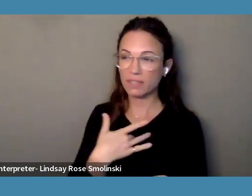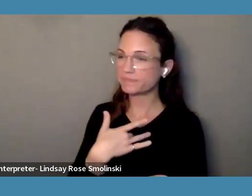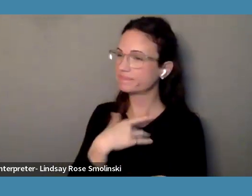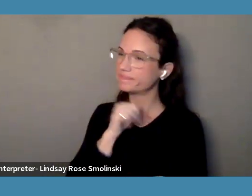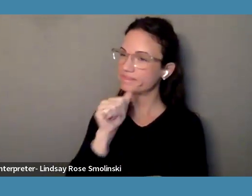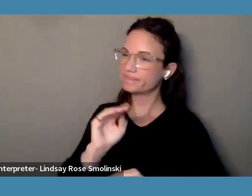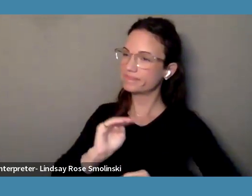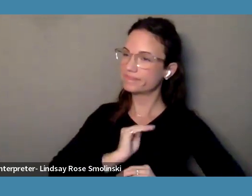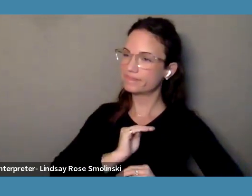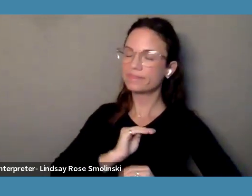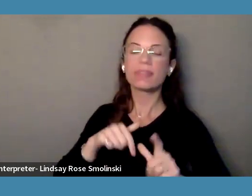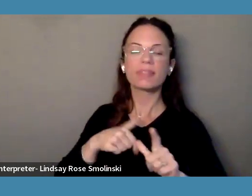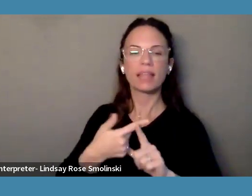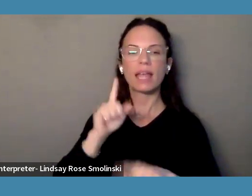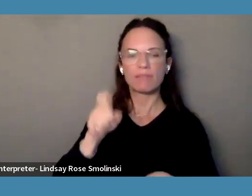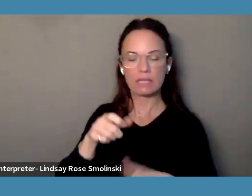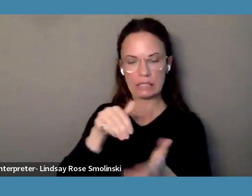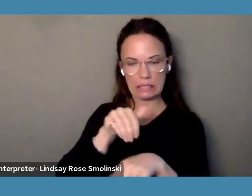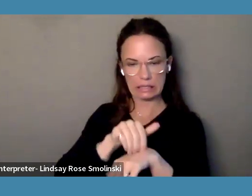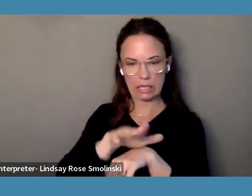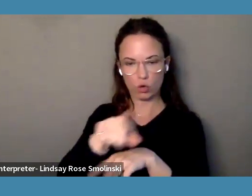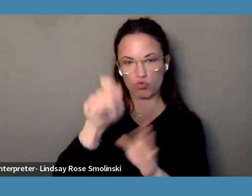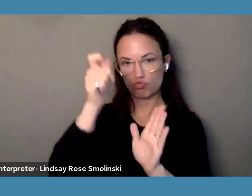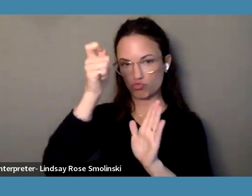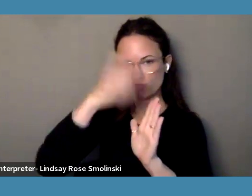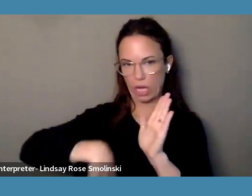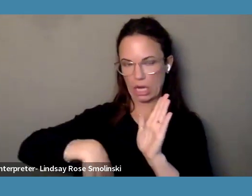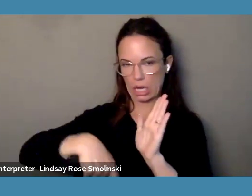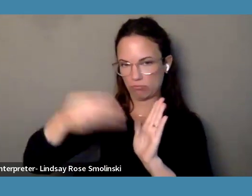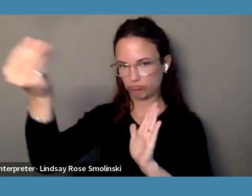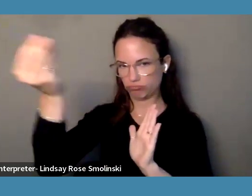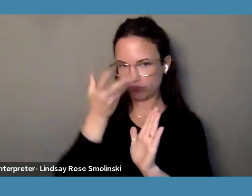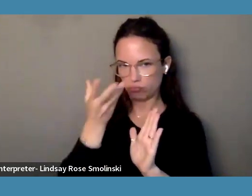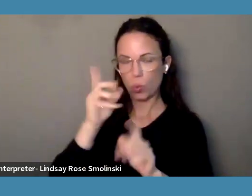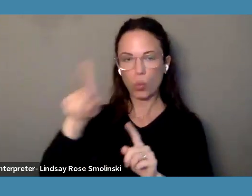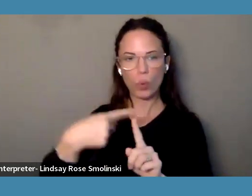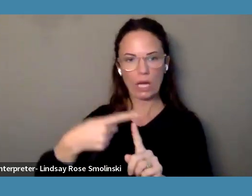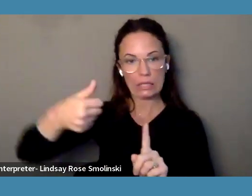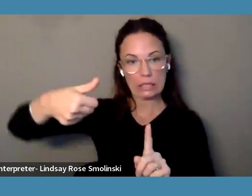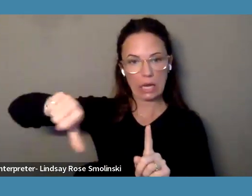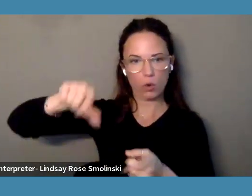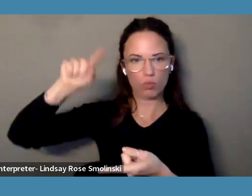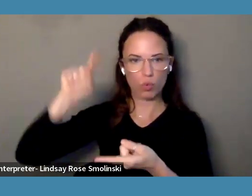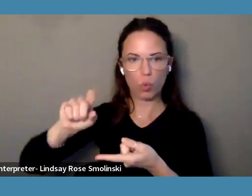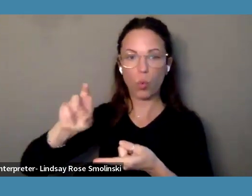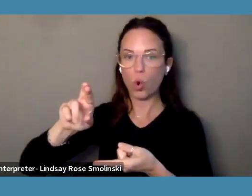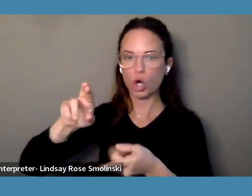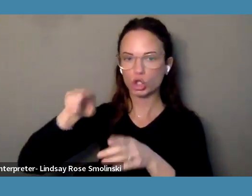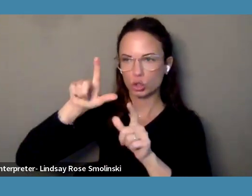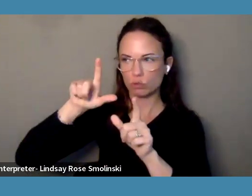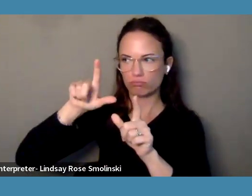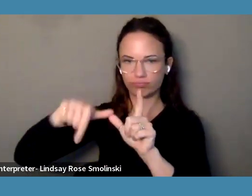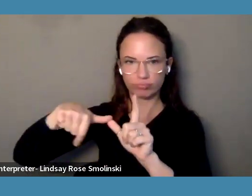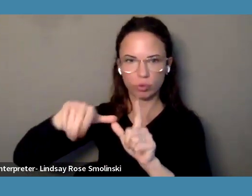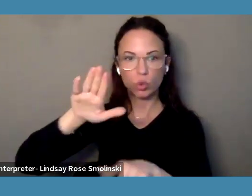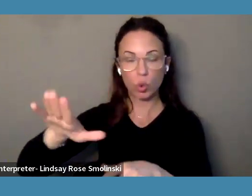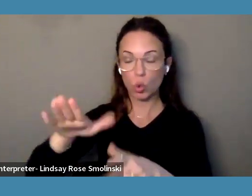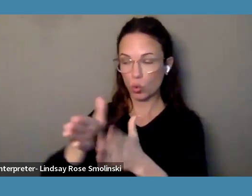they must send you a written notice whenever they deny, reduce or terminate your request for supports or services.